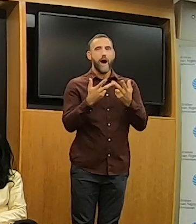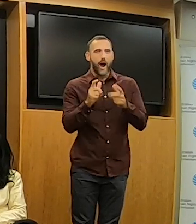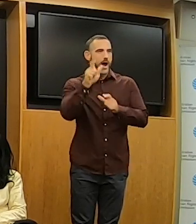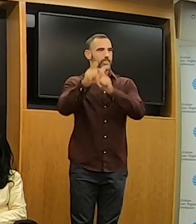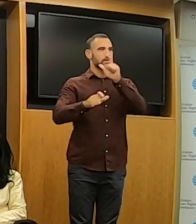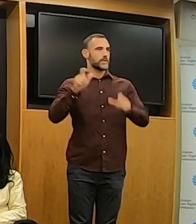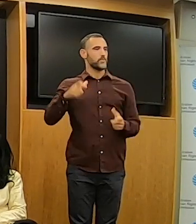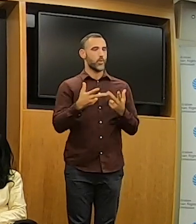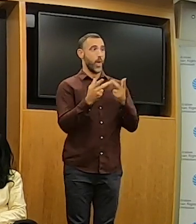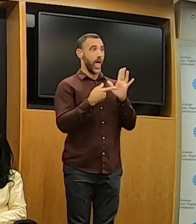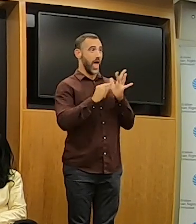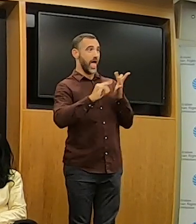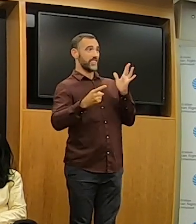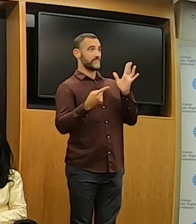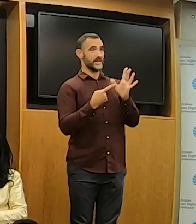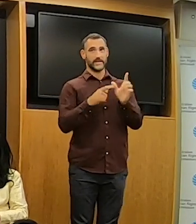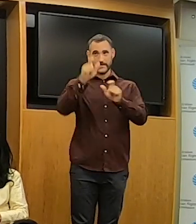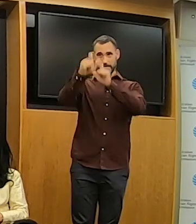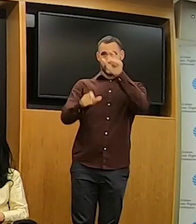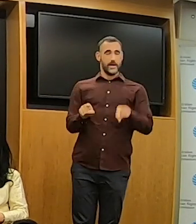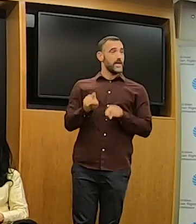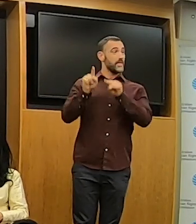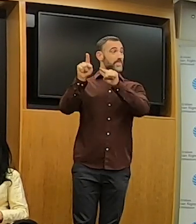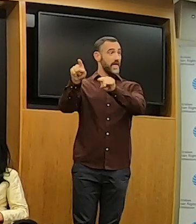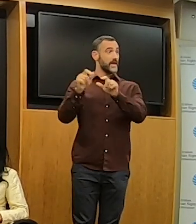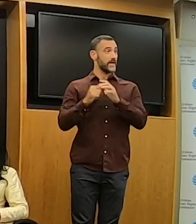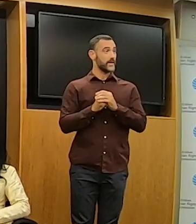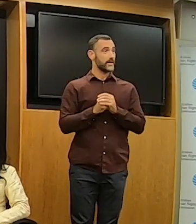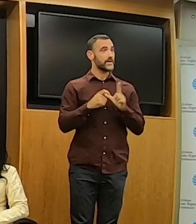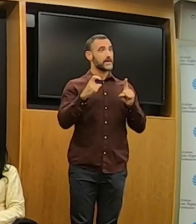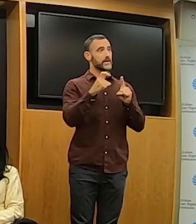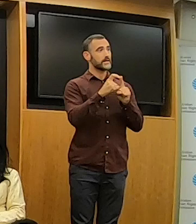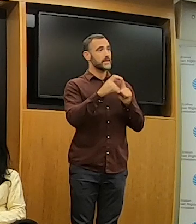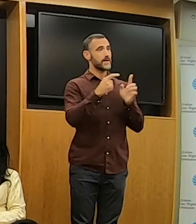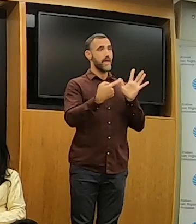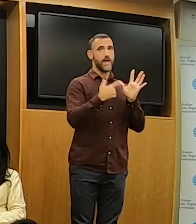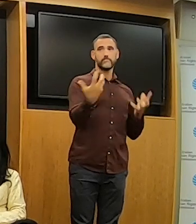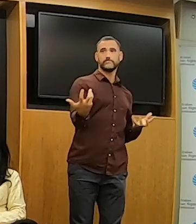the Disability Discrimination Act simply does not apply.